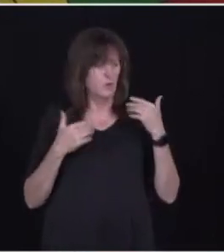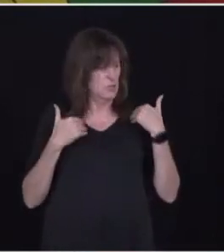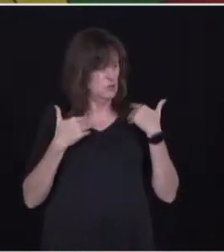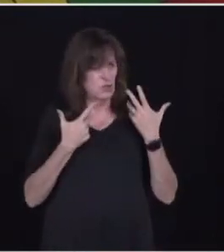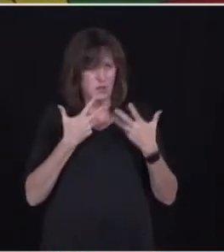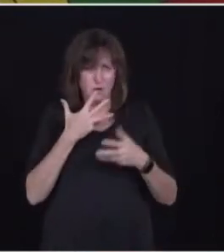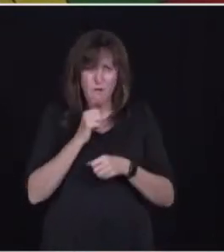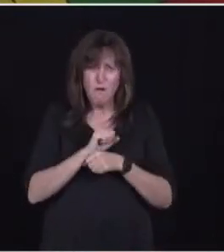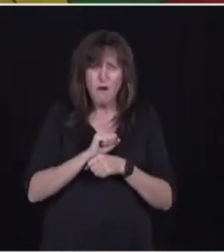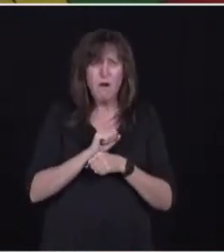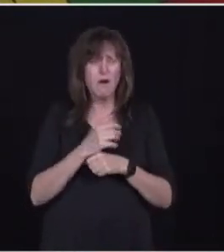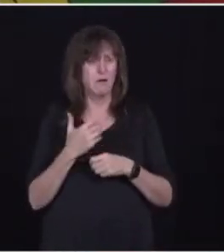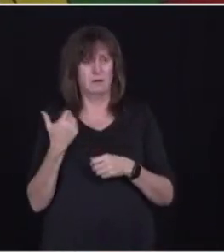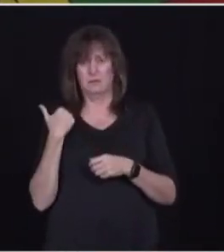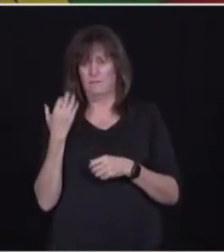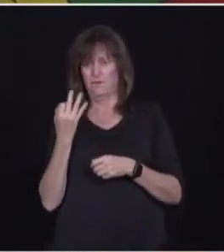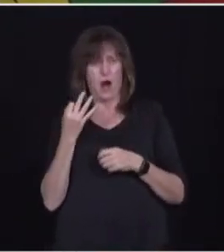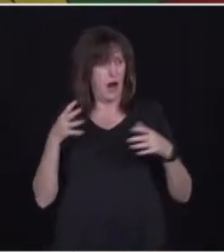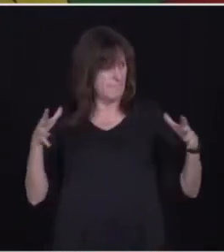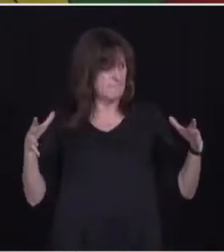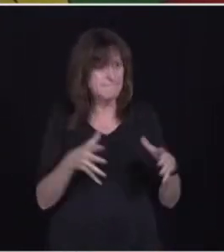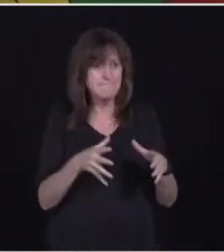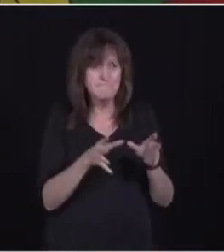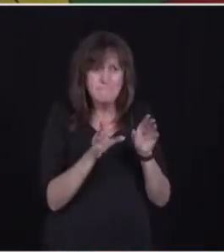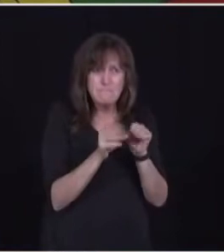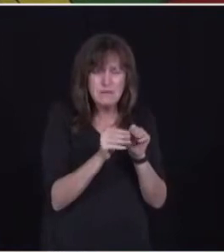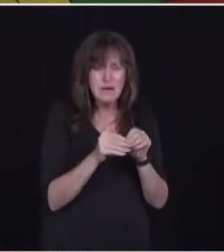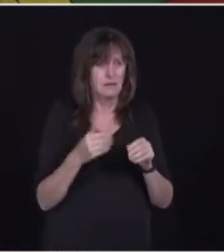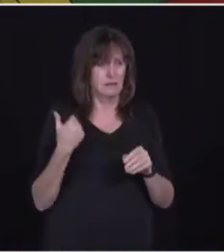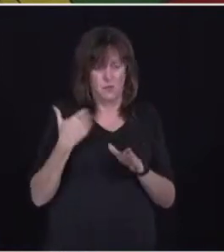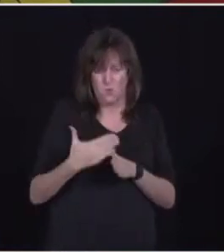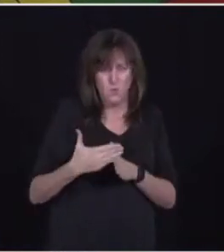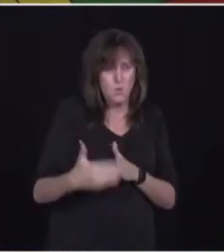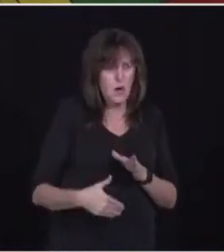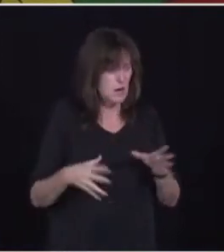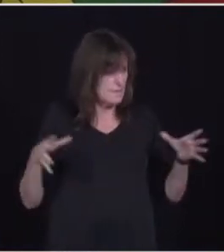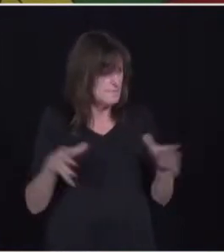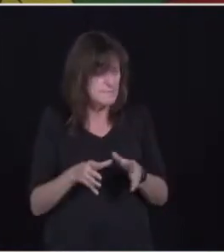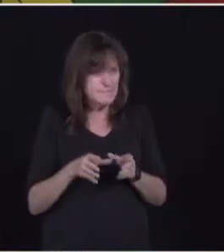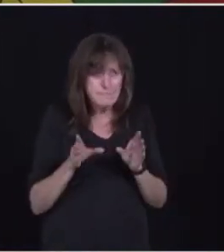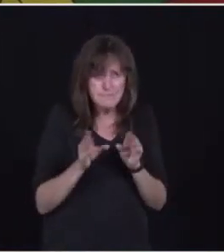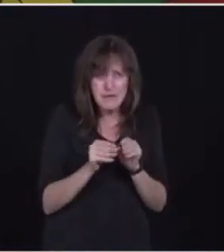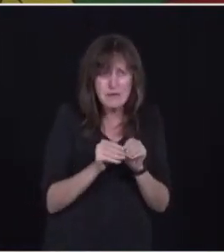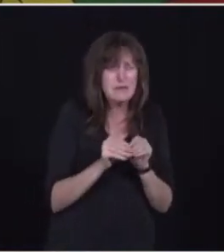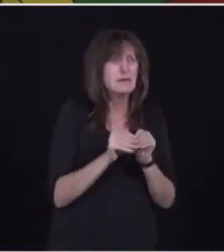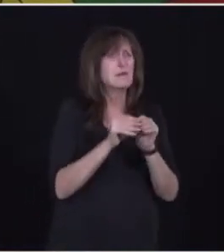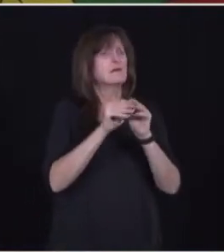both ministers working on it. We had our first meeting on Friday, and had another meeting over the weekend.